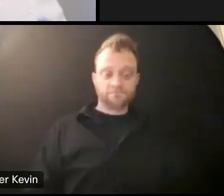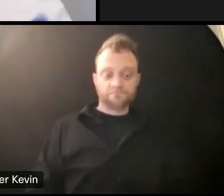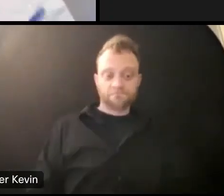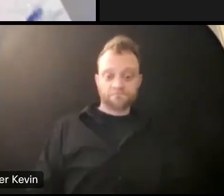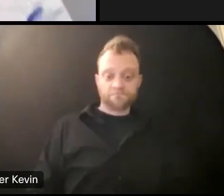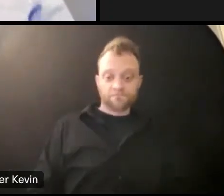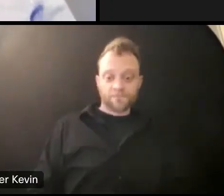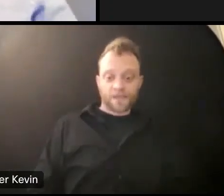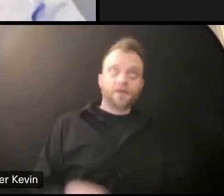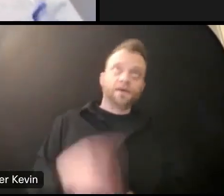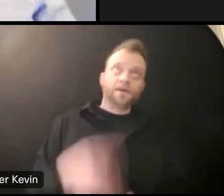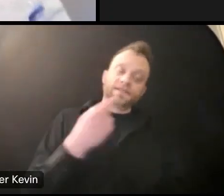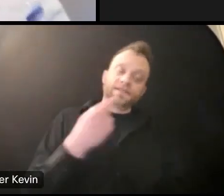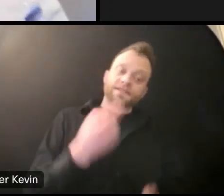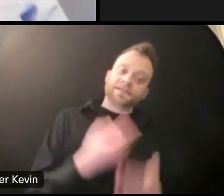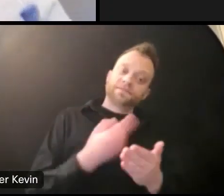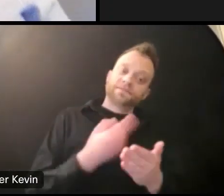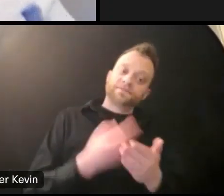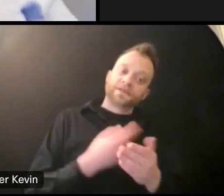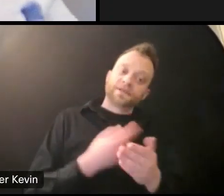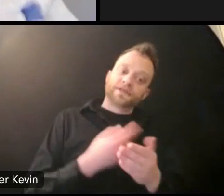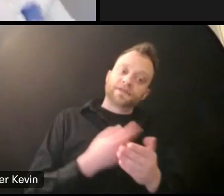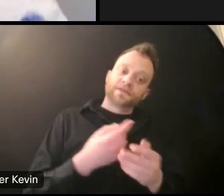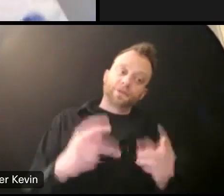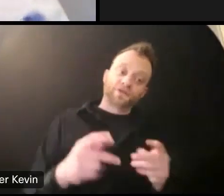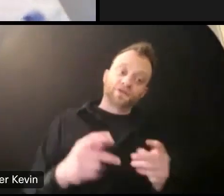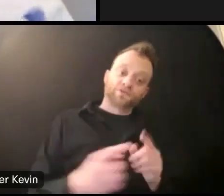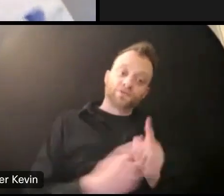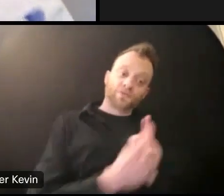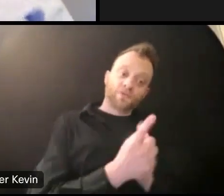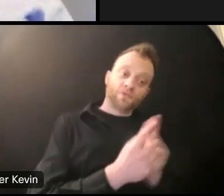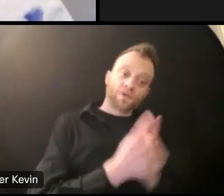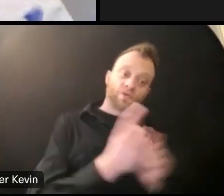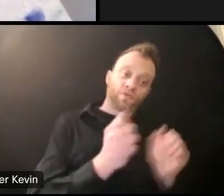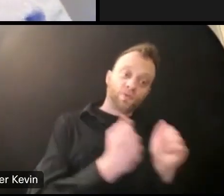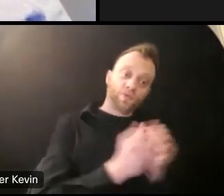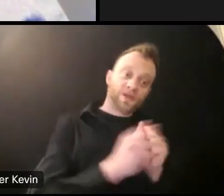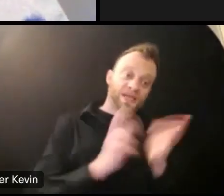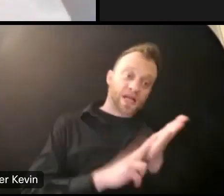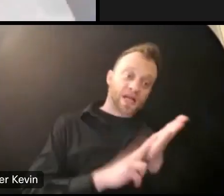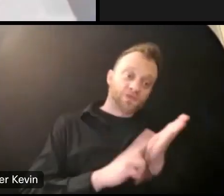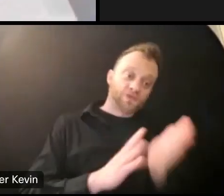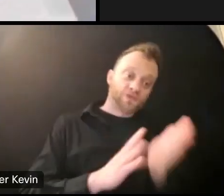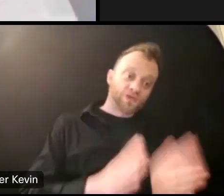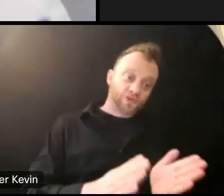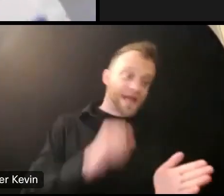persons who are talking to contractors on their own who are not being open about the conversation.